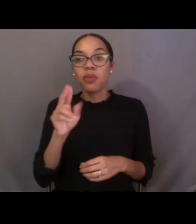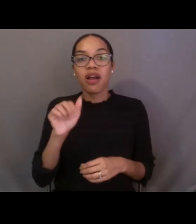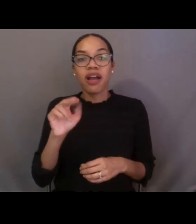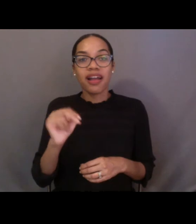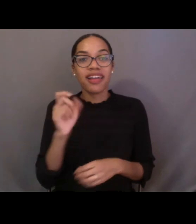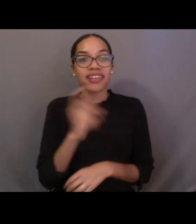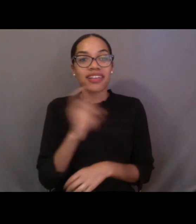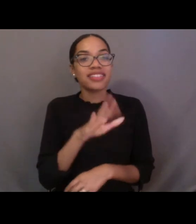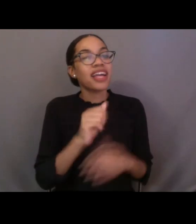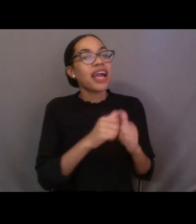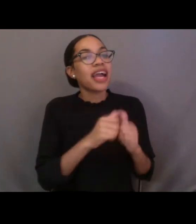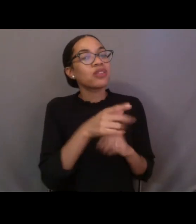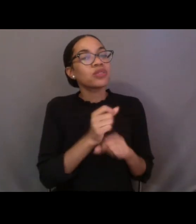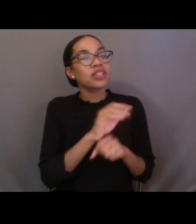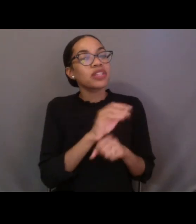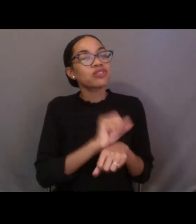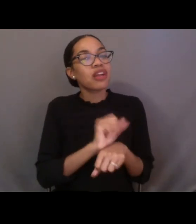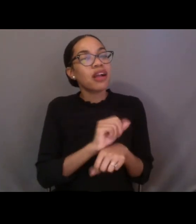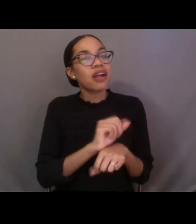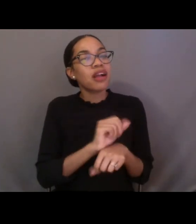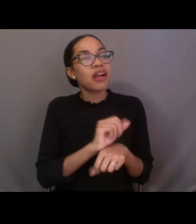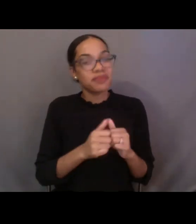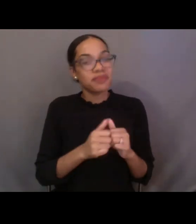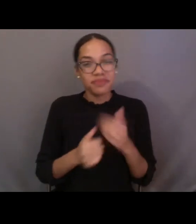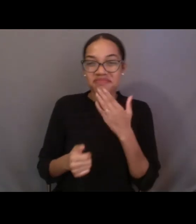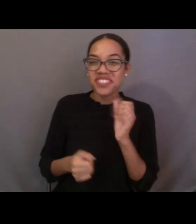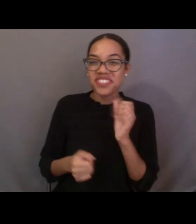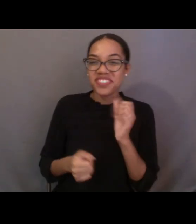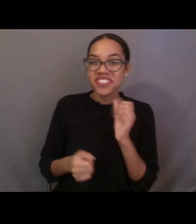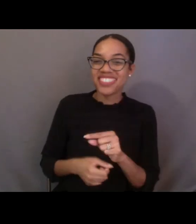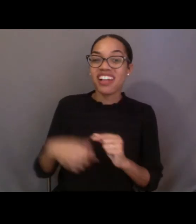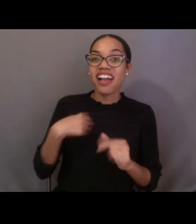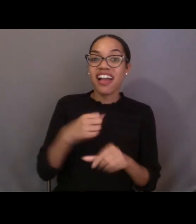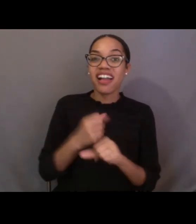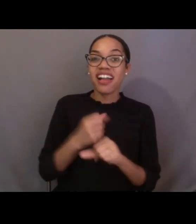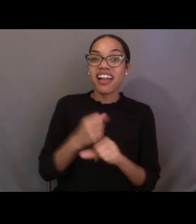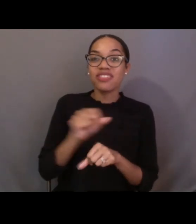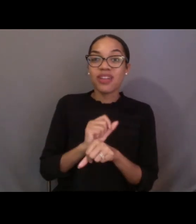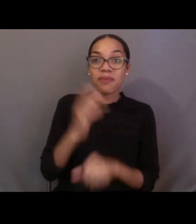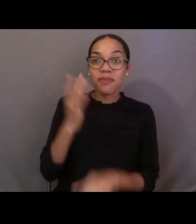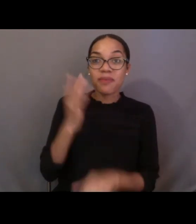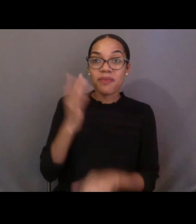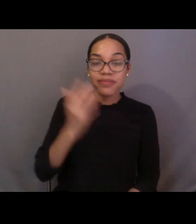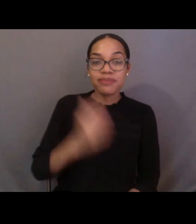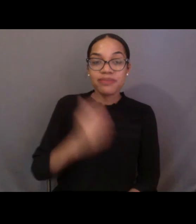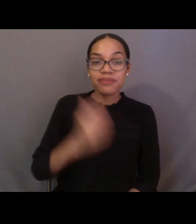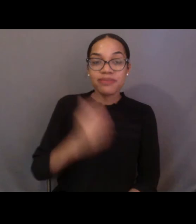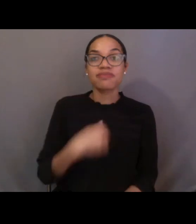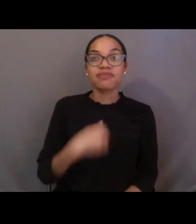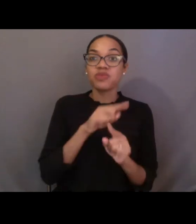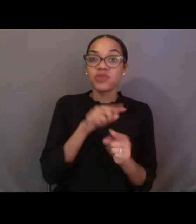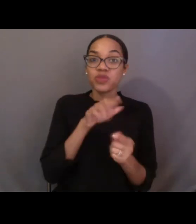That's also a good question. I got this job because I went to school for Marine biology.